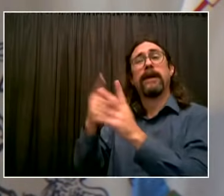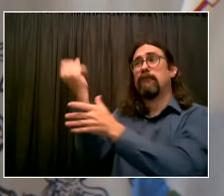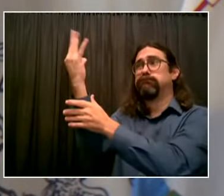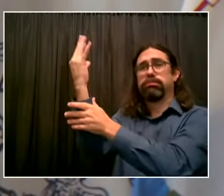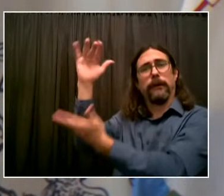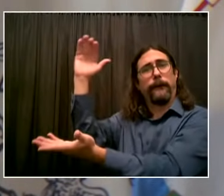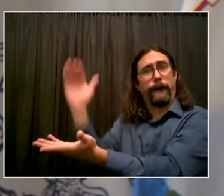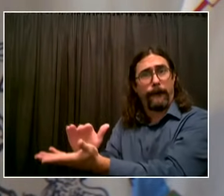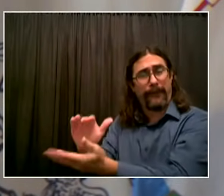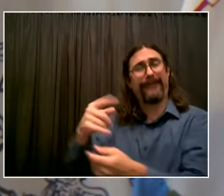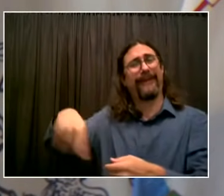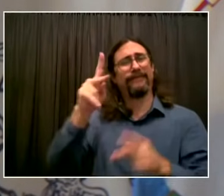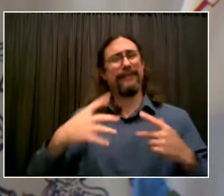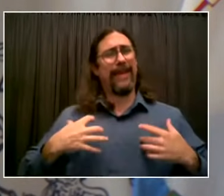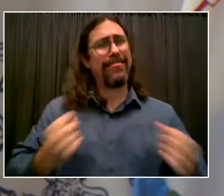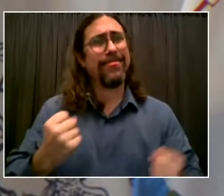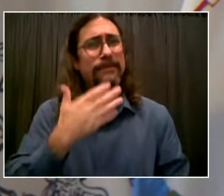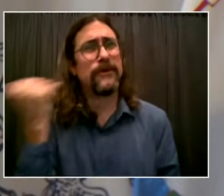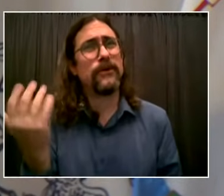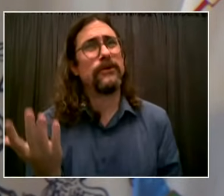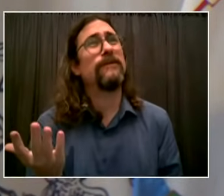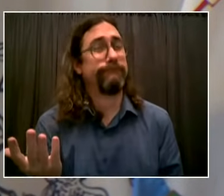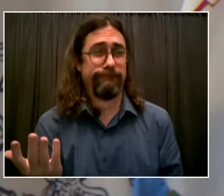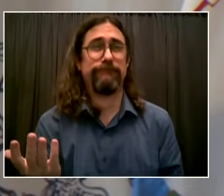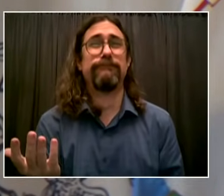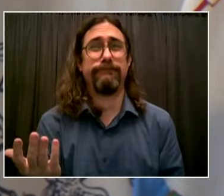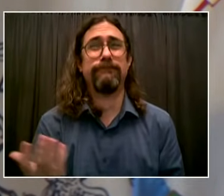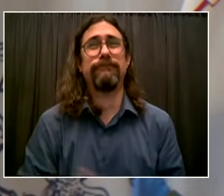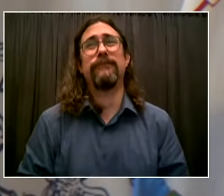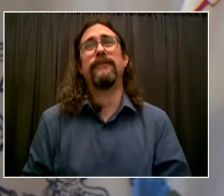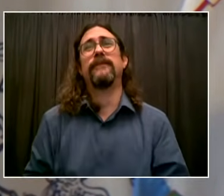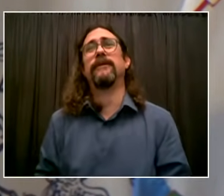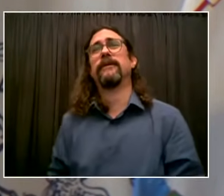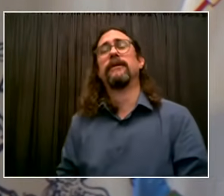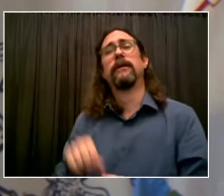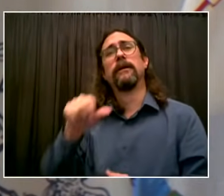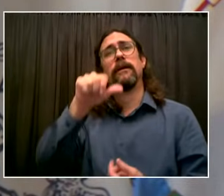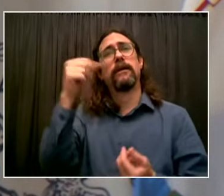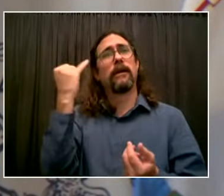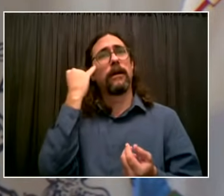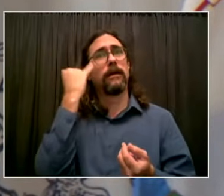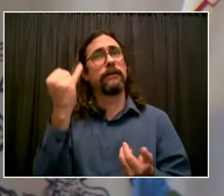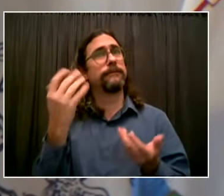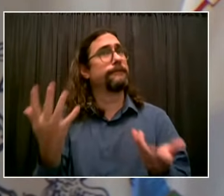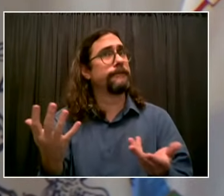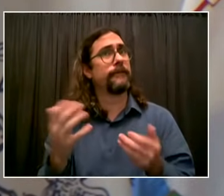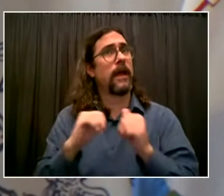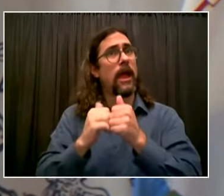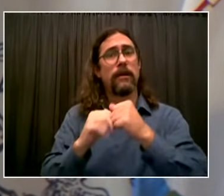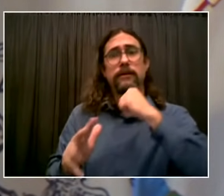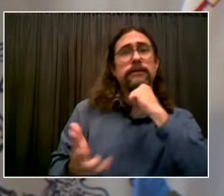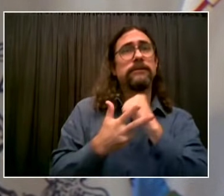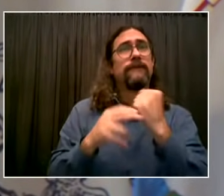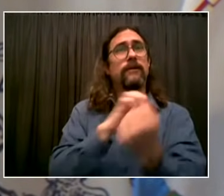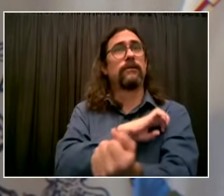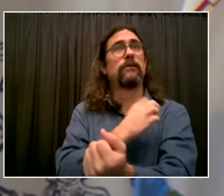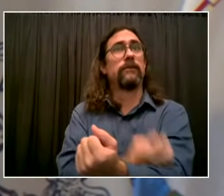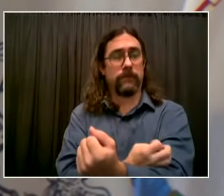BIG SKYSCRAPERS IN NEW YORK CITY TURN THEIR LIGHTS OFF AT NIGHT, SO THAT WE COULD CONSERVE ENERGY.